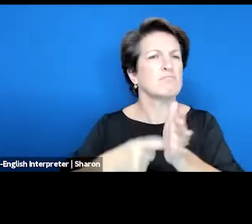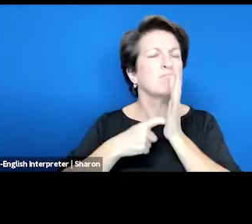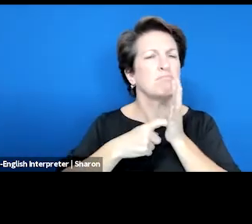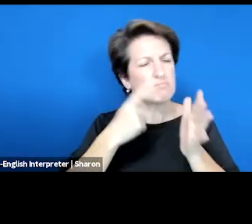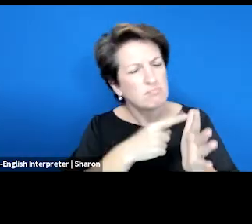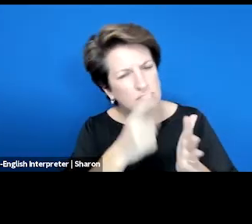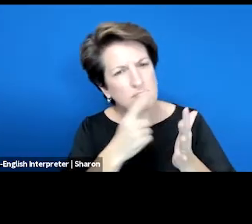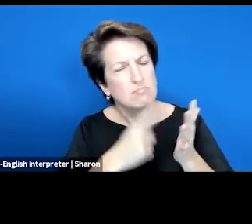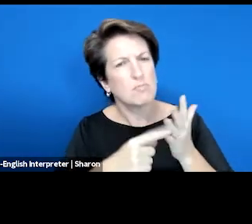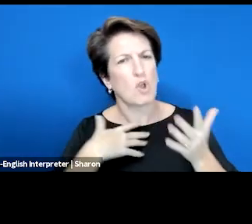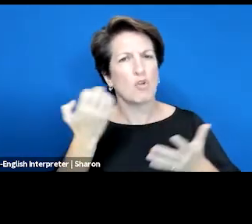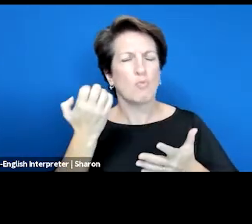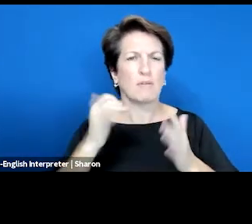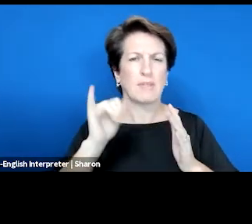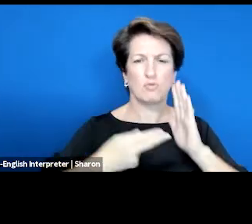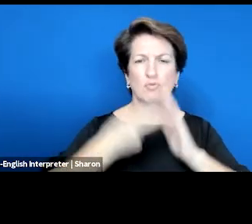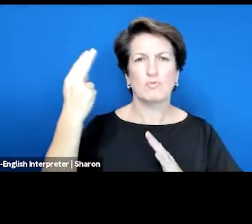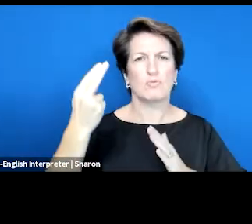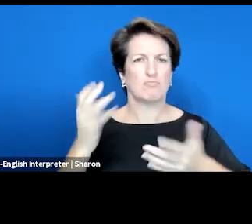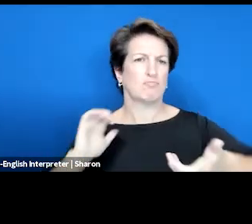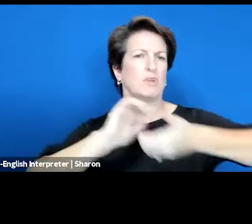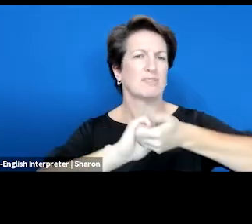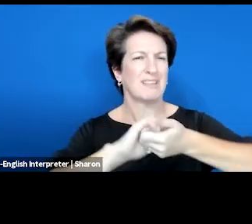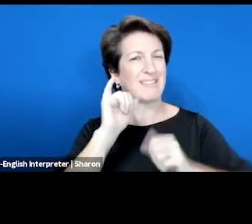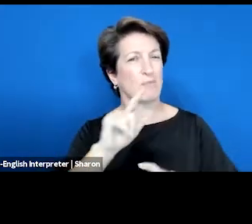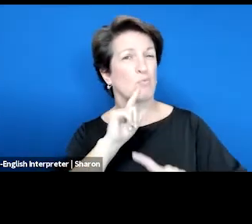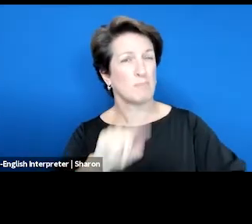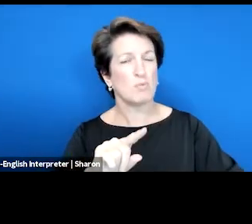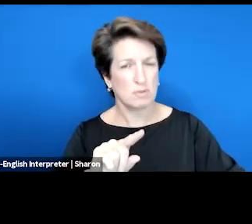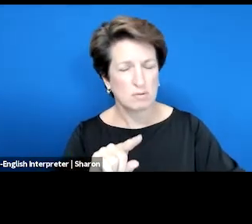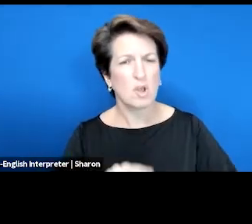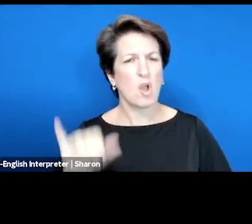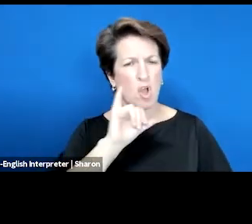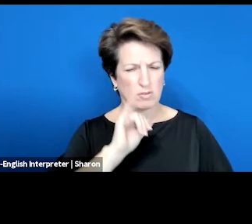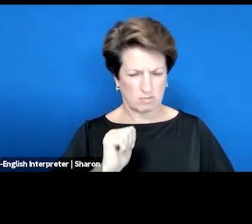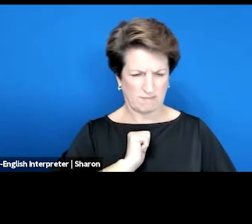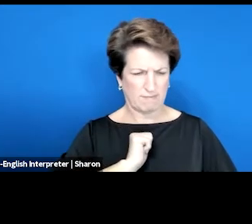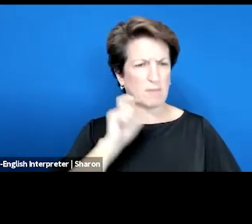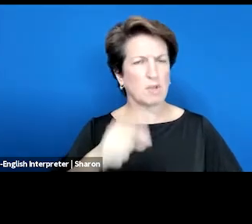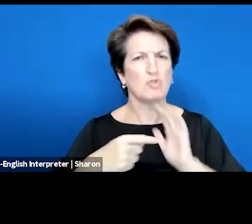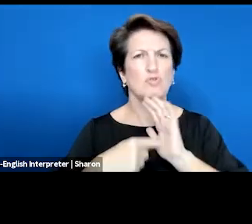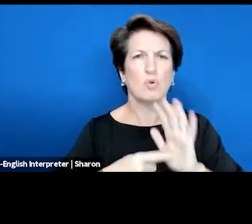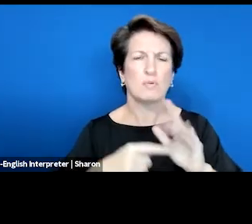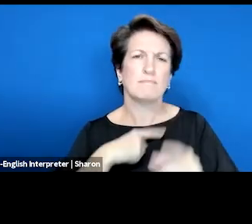ancestors were stewards of for millennia. This is land that was stolen from indigenous